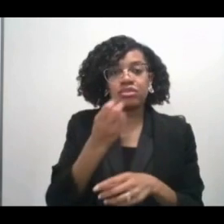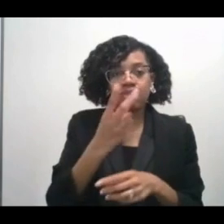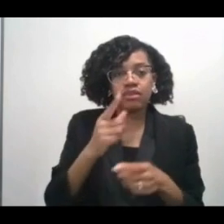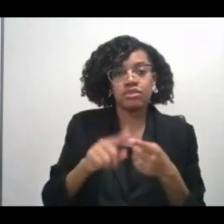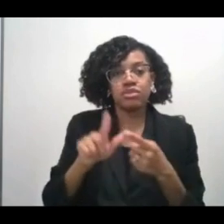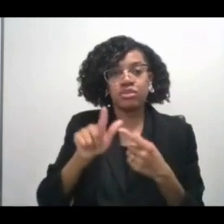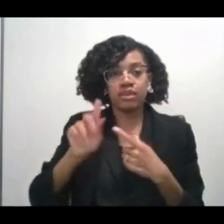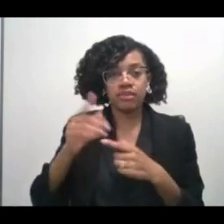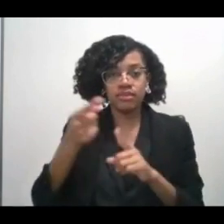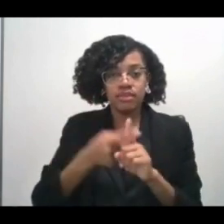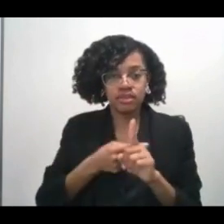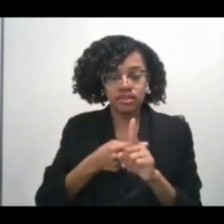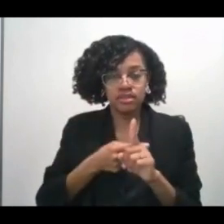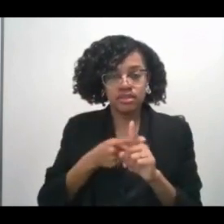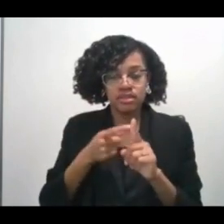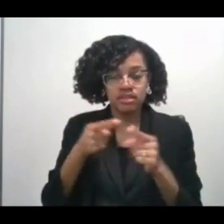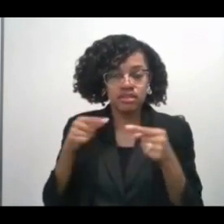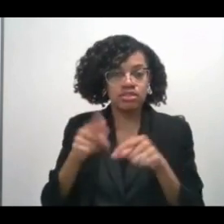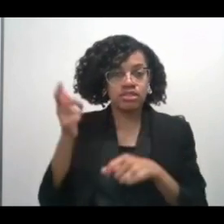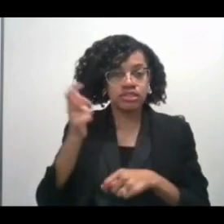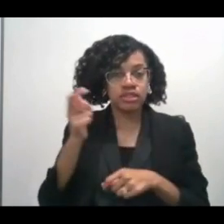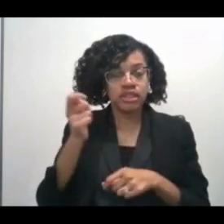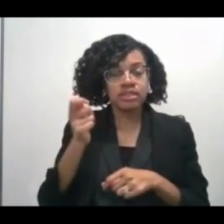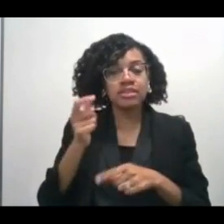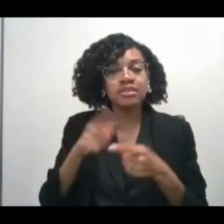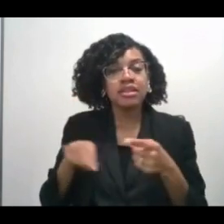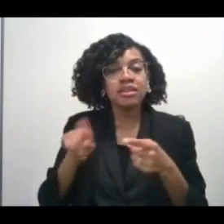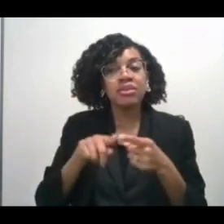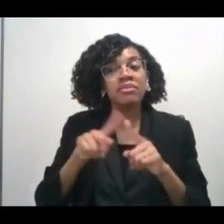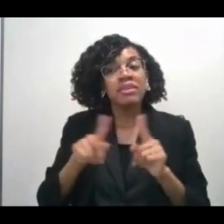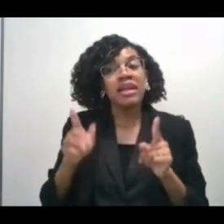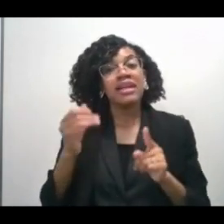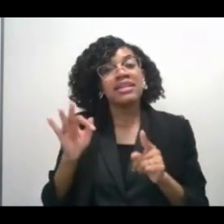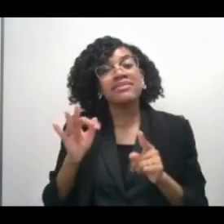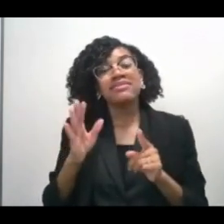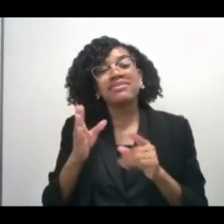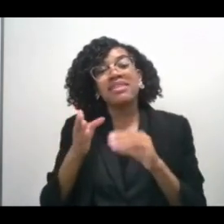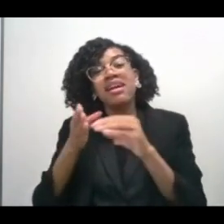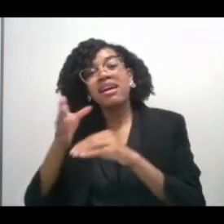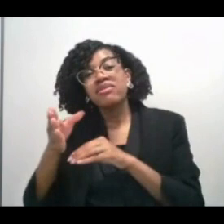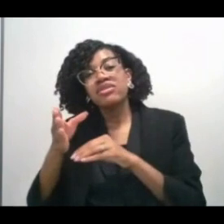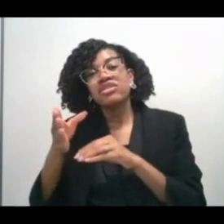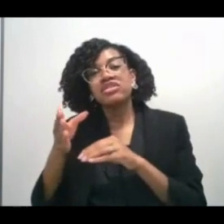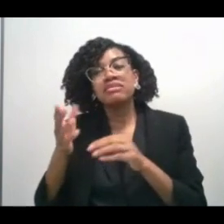successful application that makes a justification for a